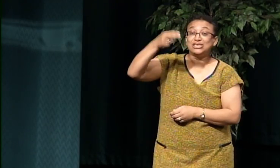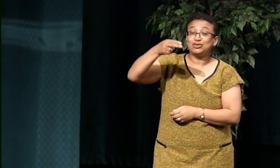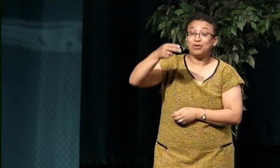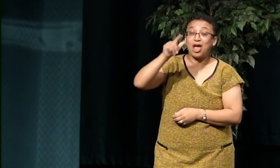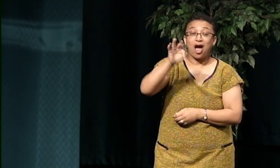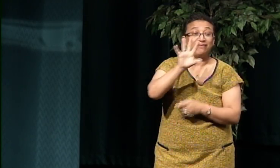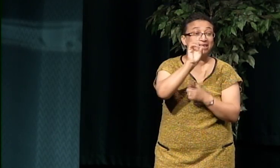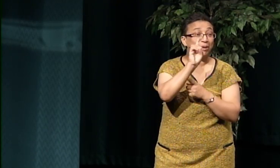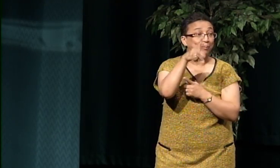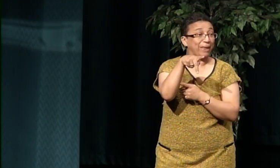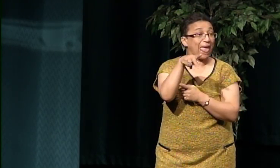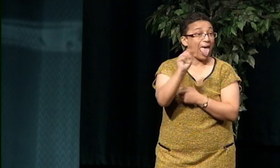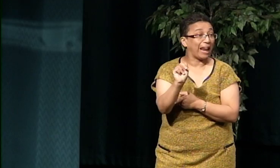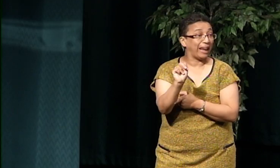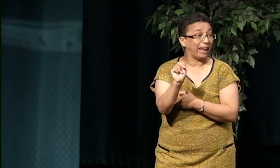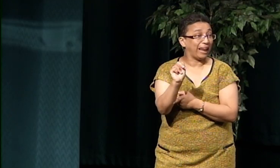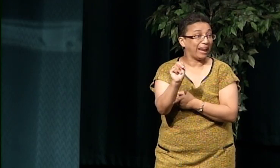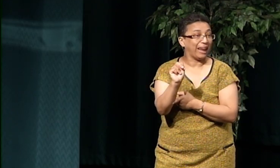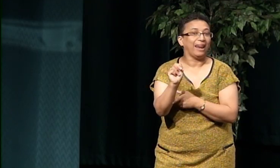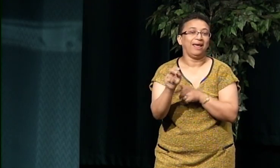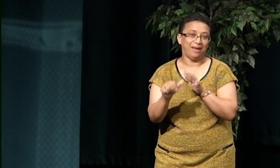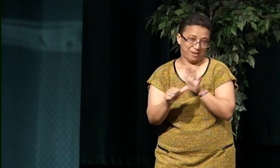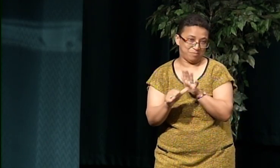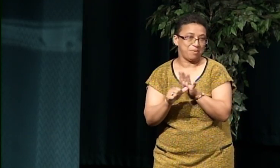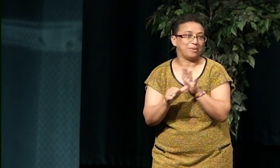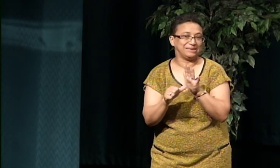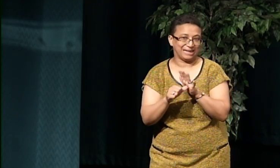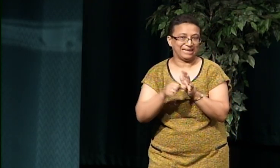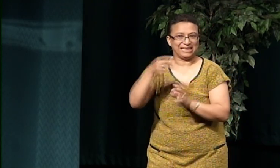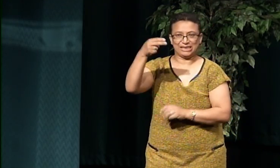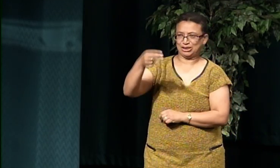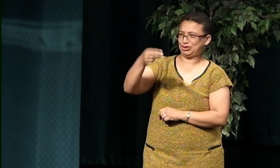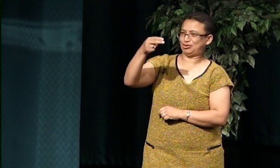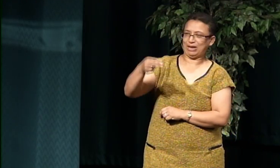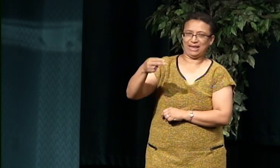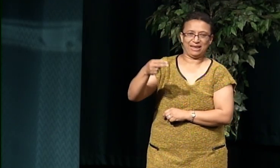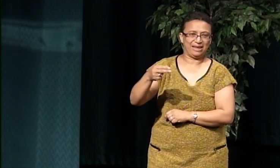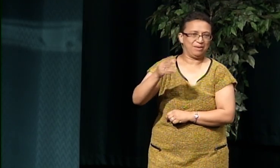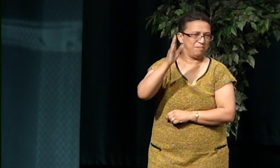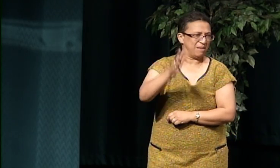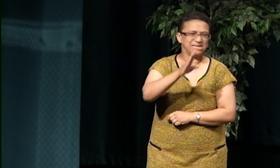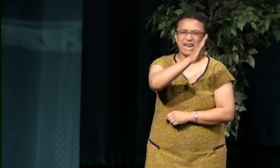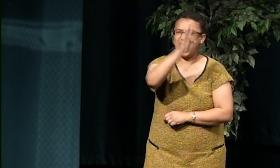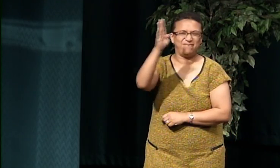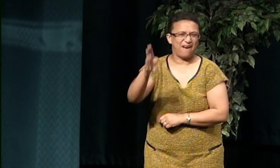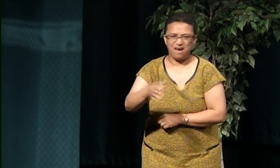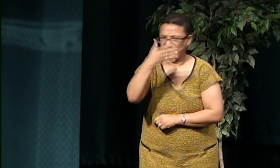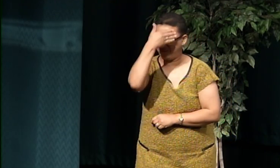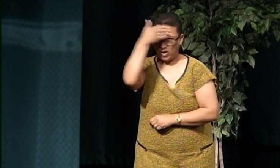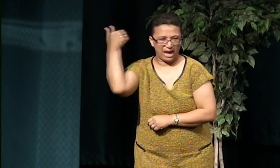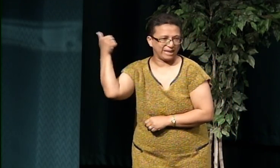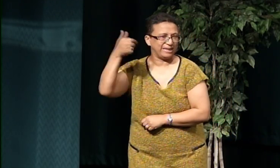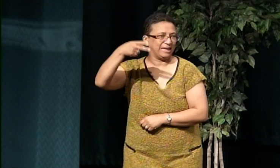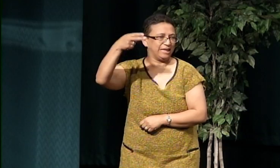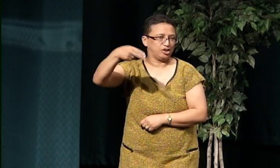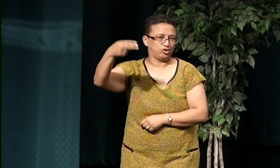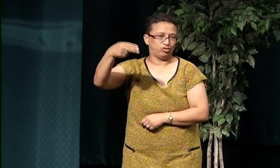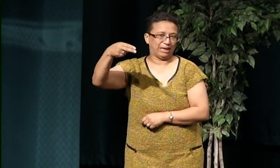History is VERY important. The history of the Deaf President Now movement is VERY important.